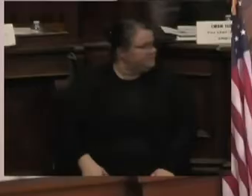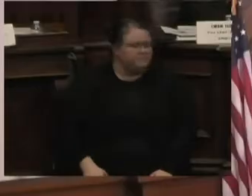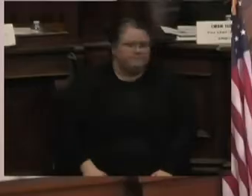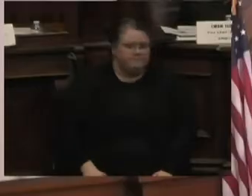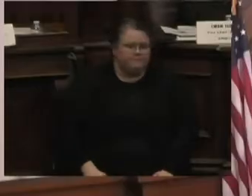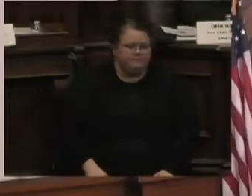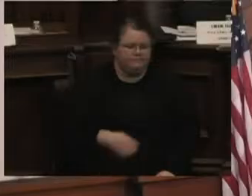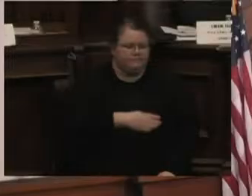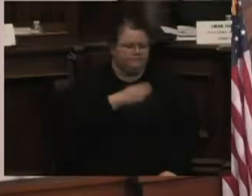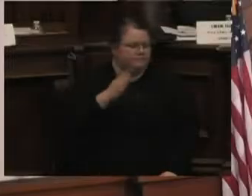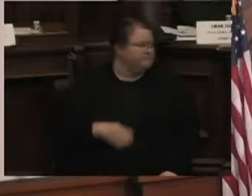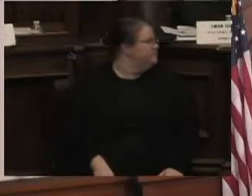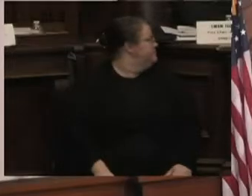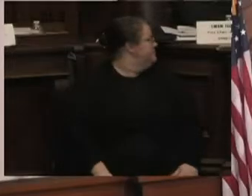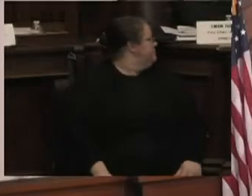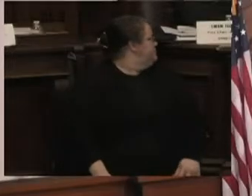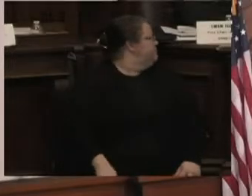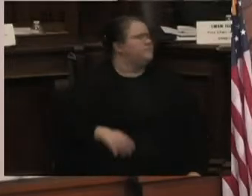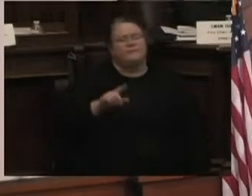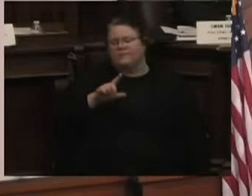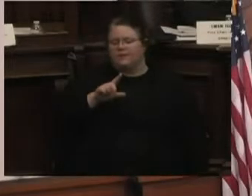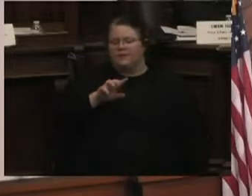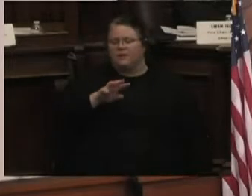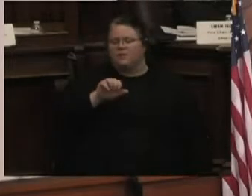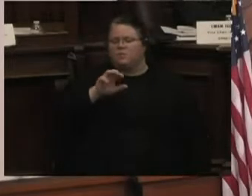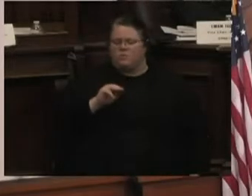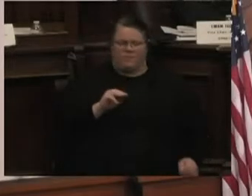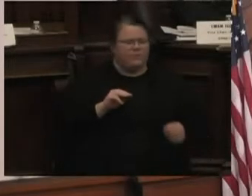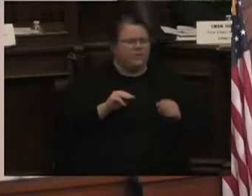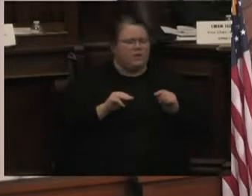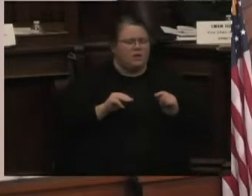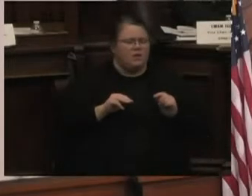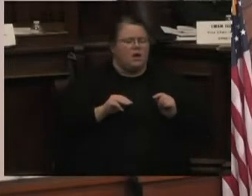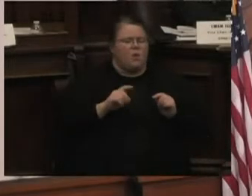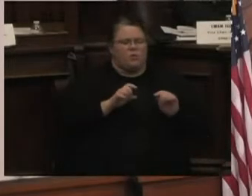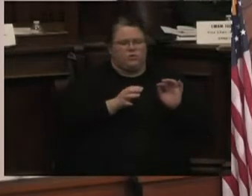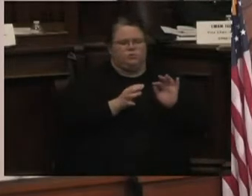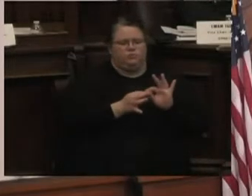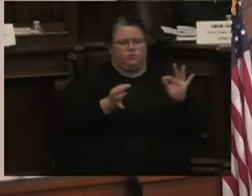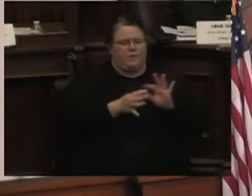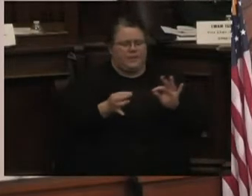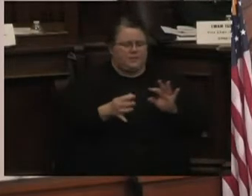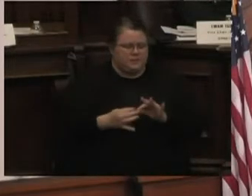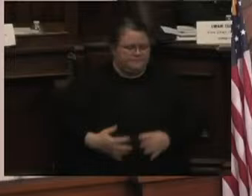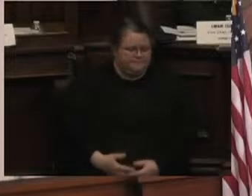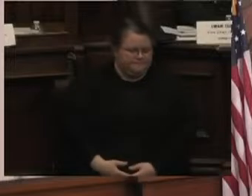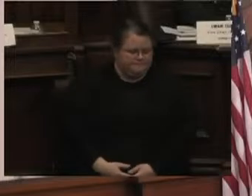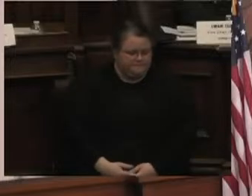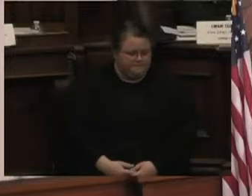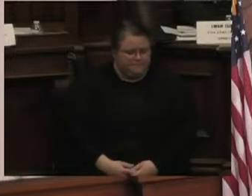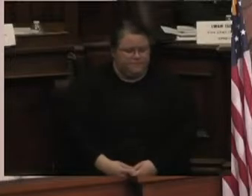if there are any questions. Not